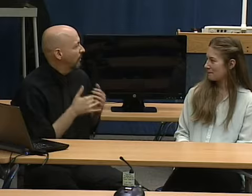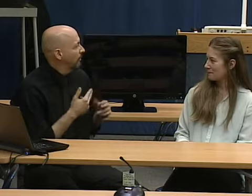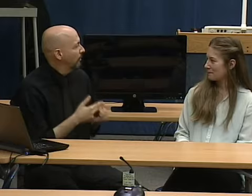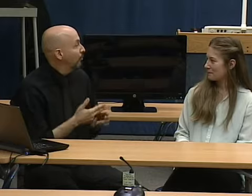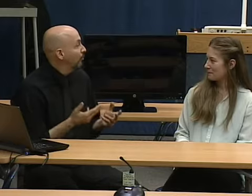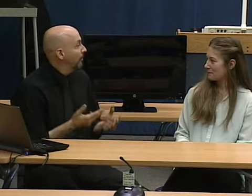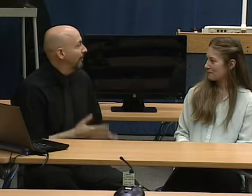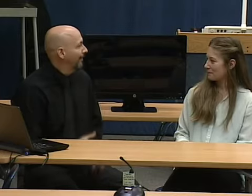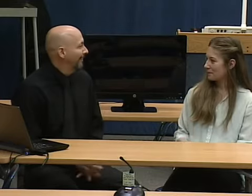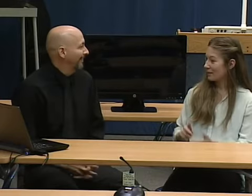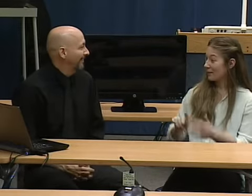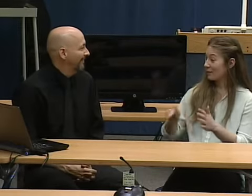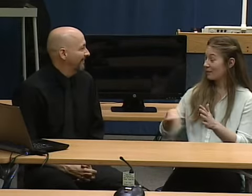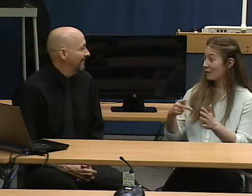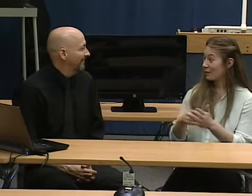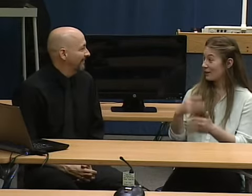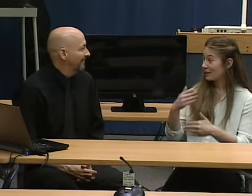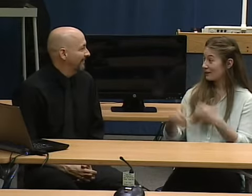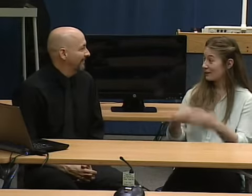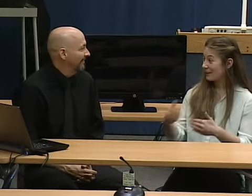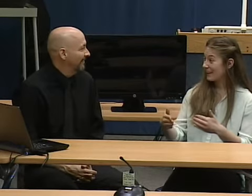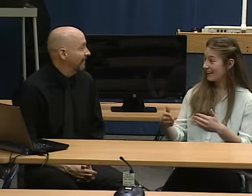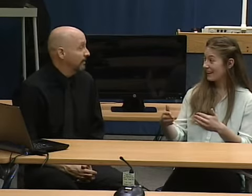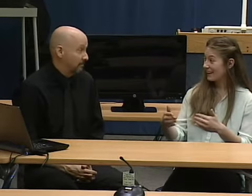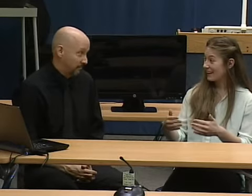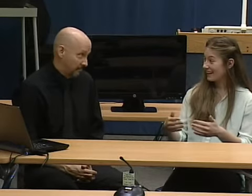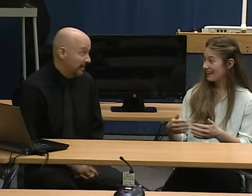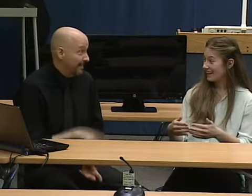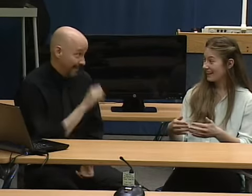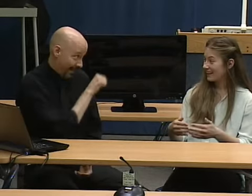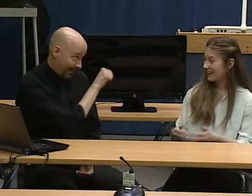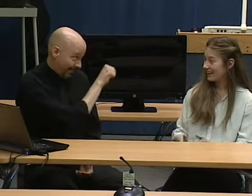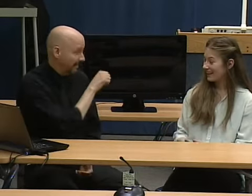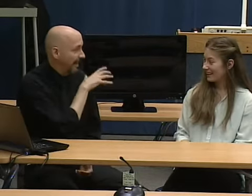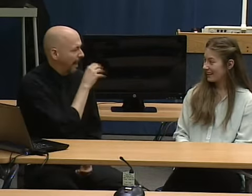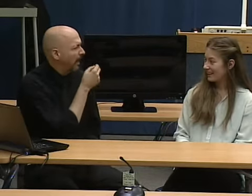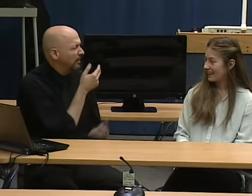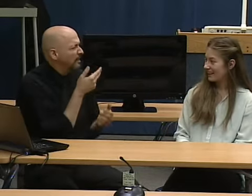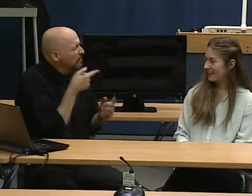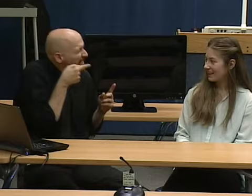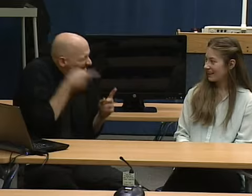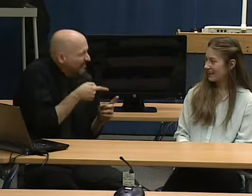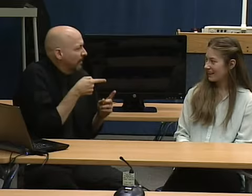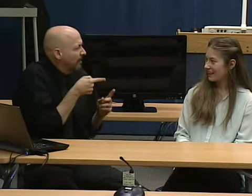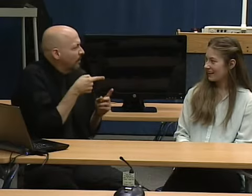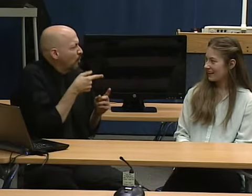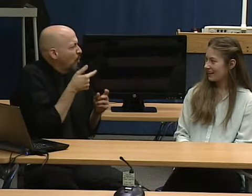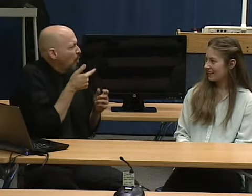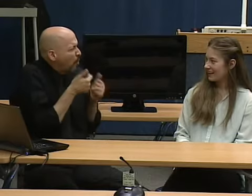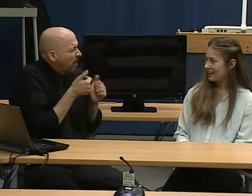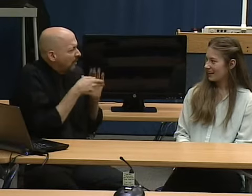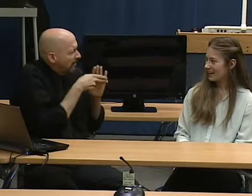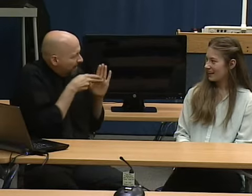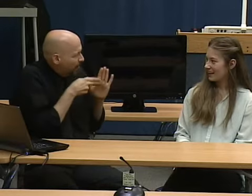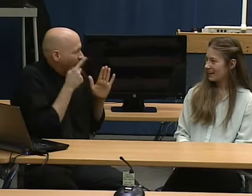What's that process called? A phonological process? Yes. Specifically, which one?